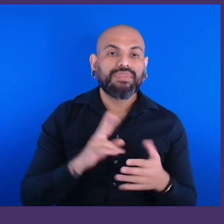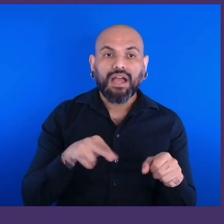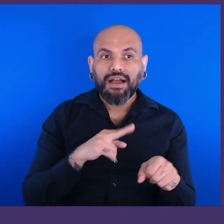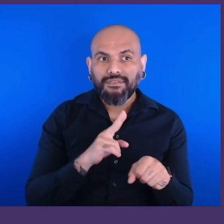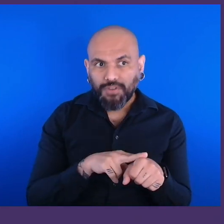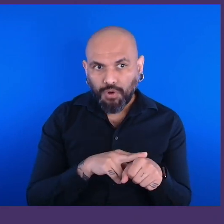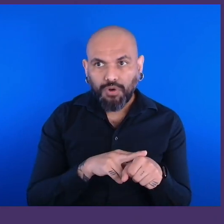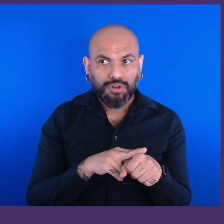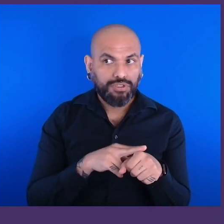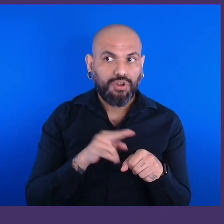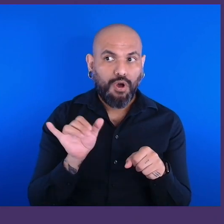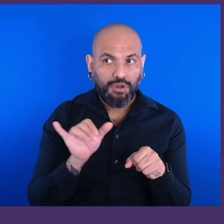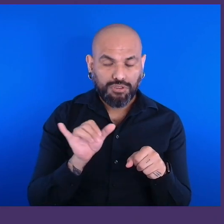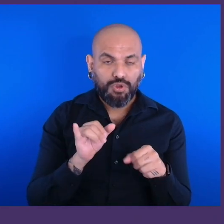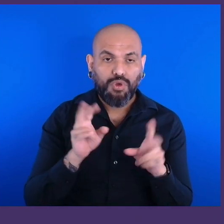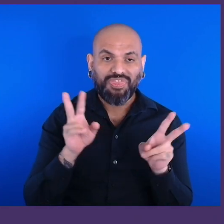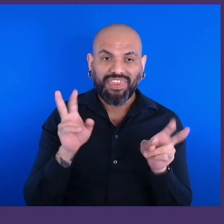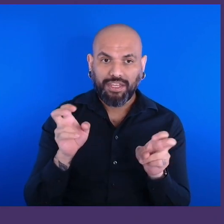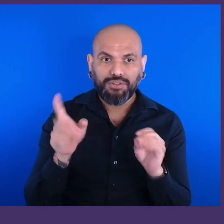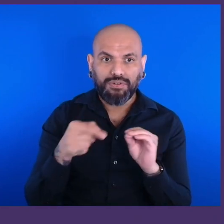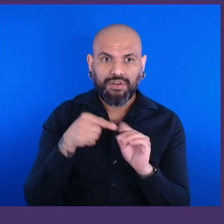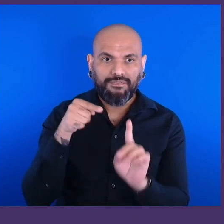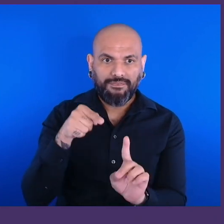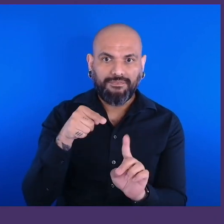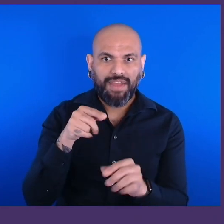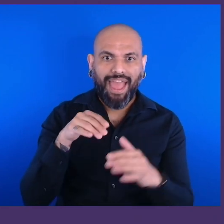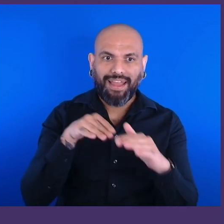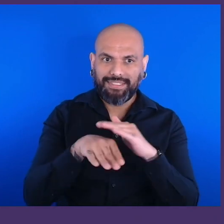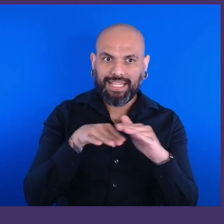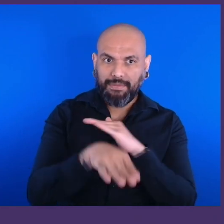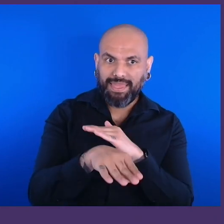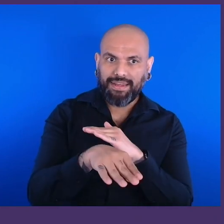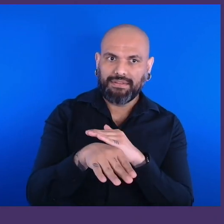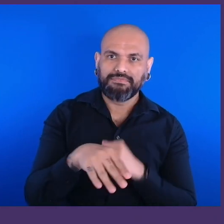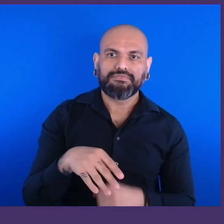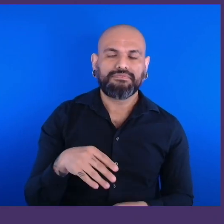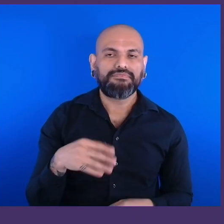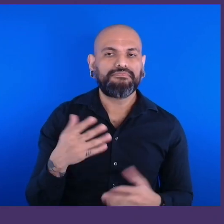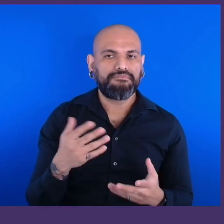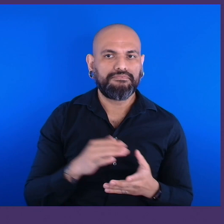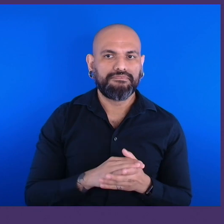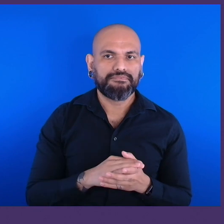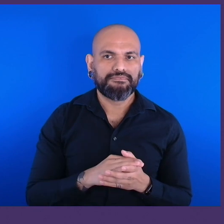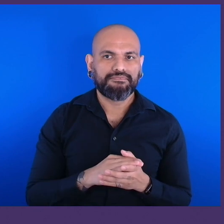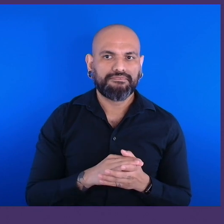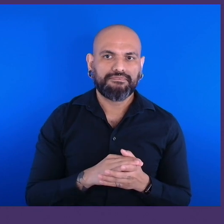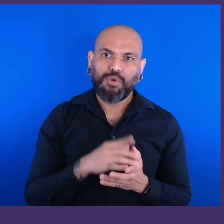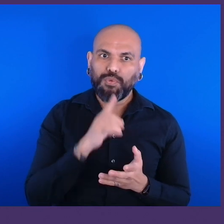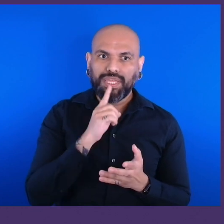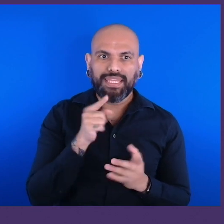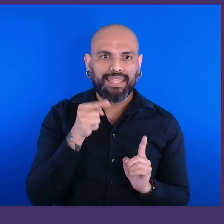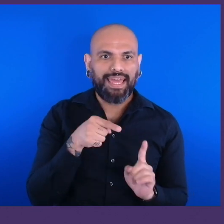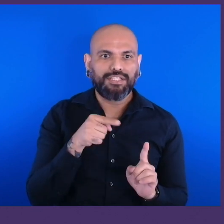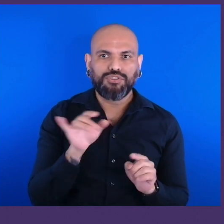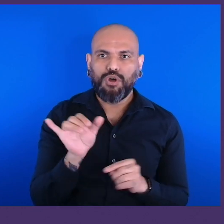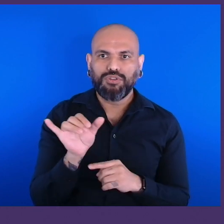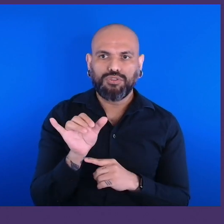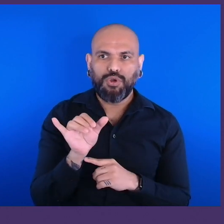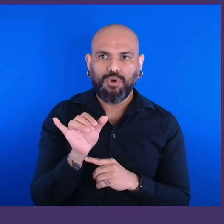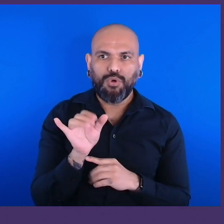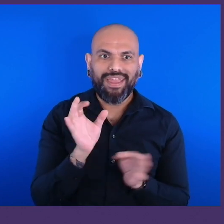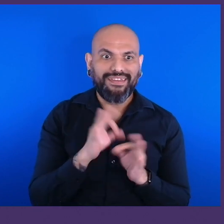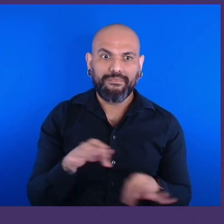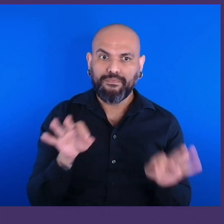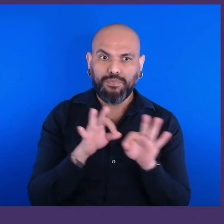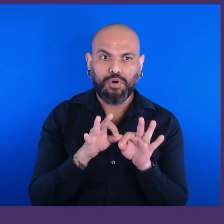of accessibility is really important and is mentioned